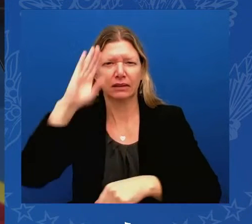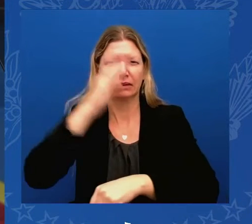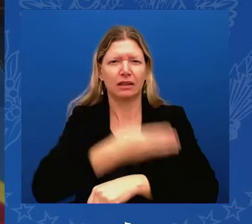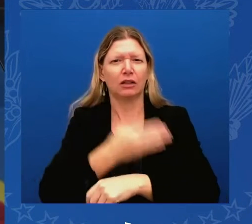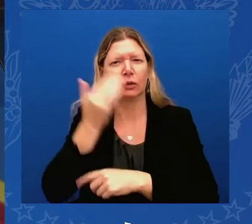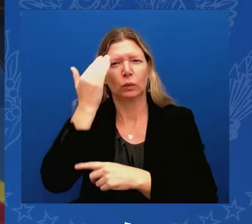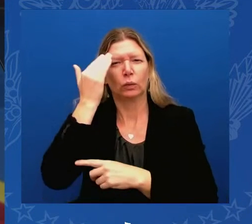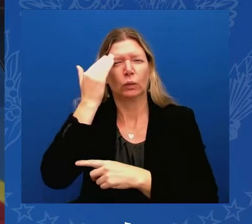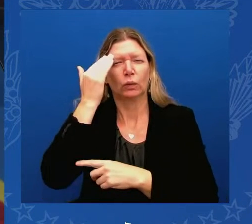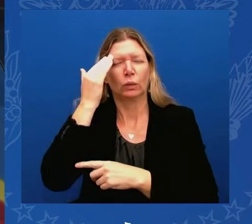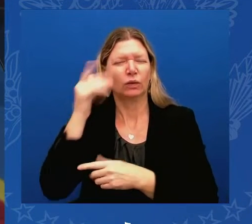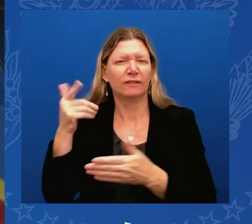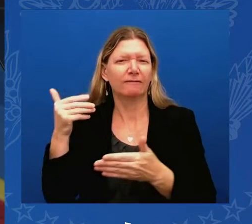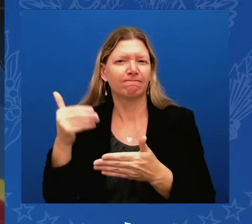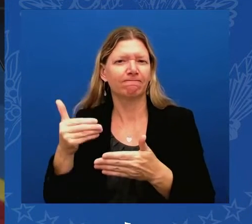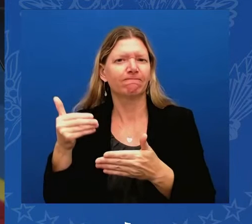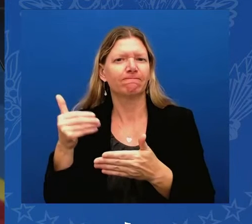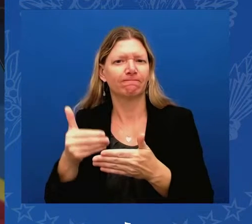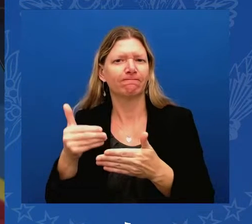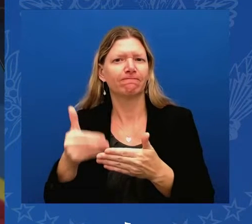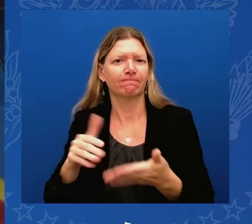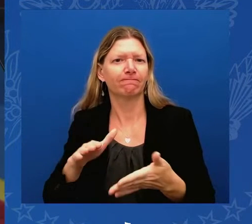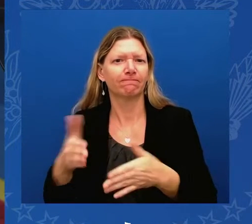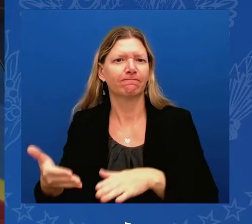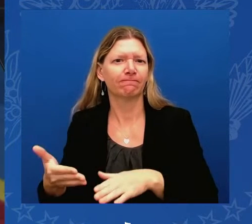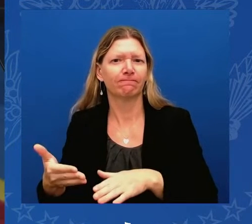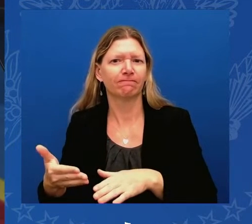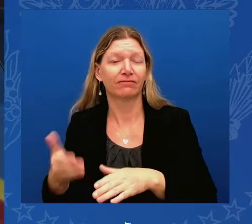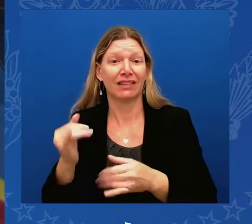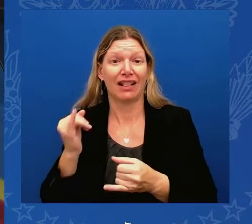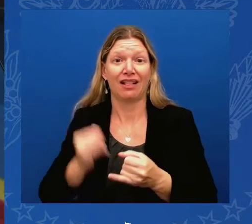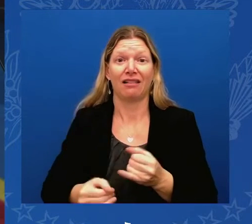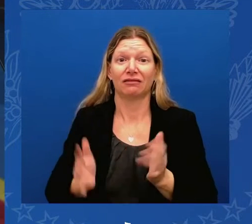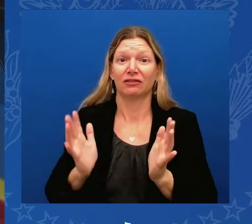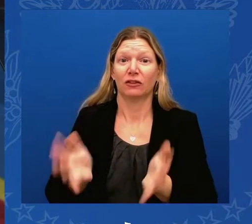The last conversation was, "Dad, I'm not afraid, but I'm worried.